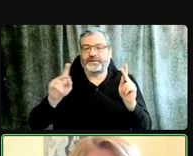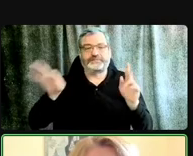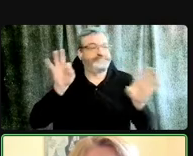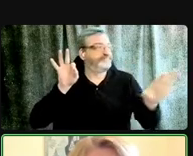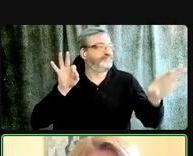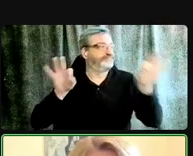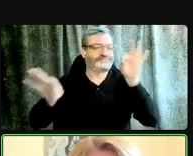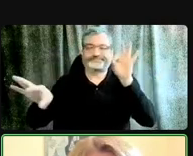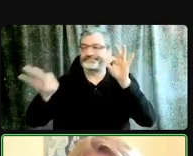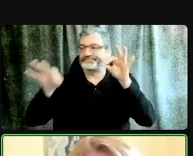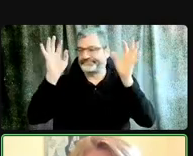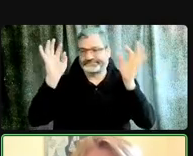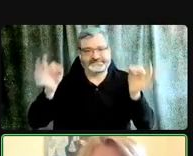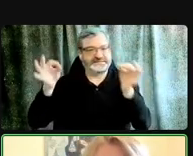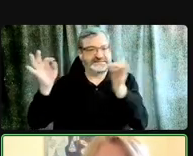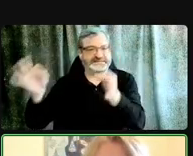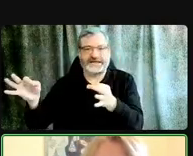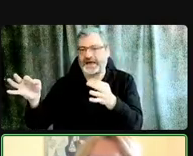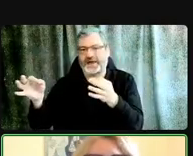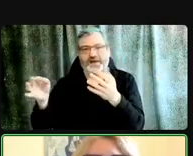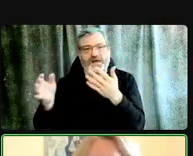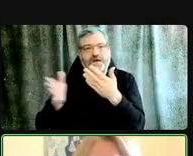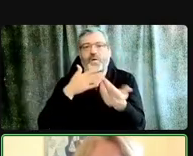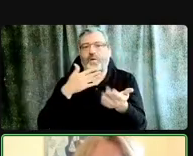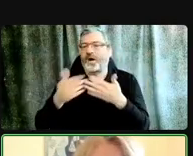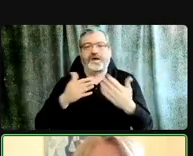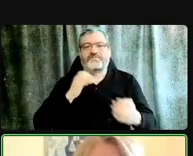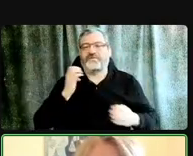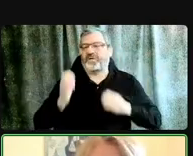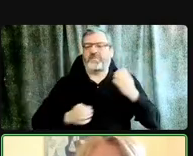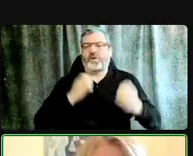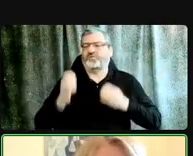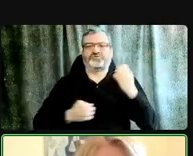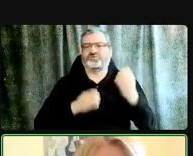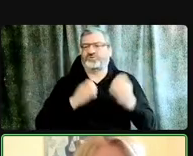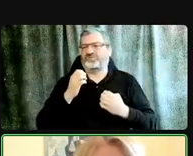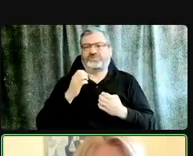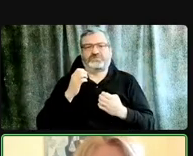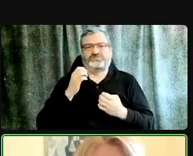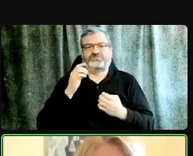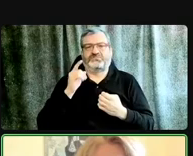emotional touchpoint they choose to explore that day.